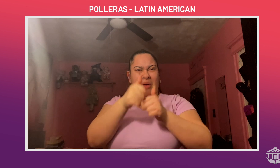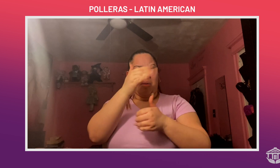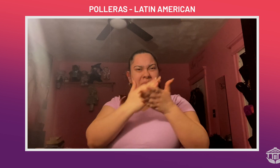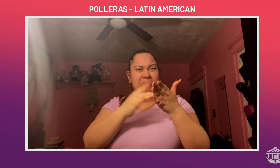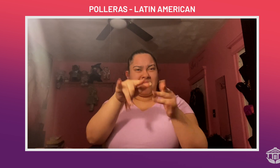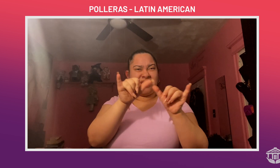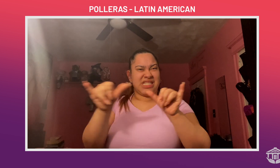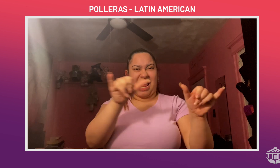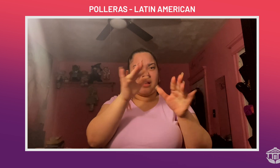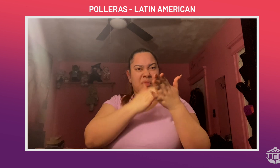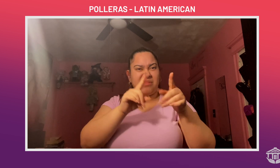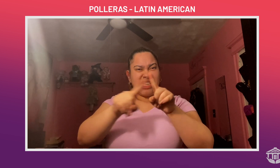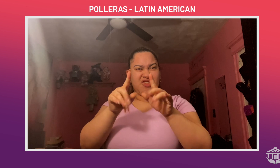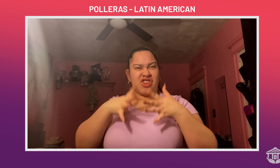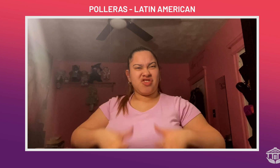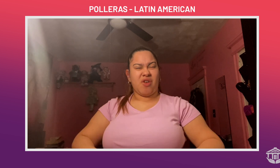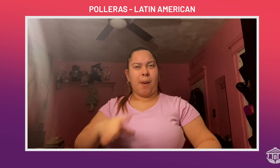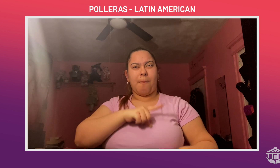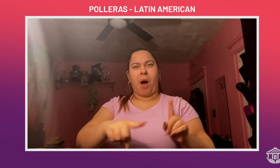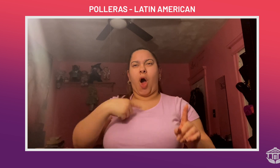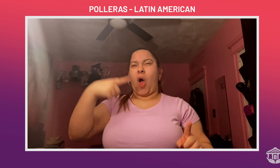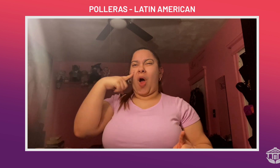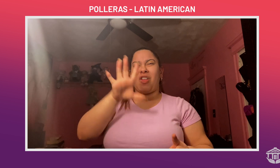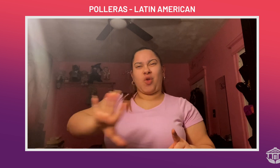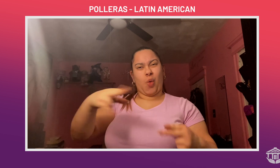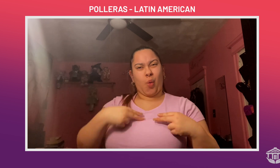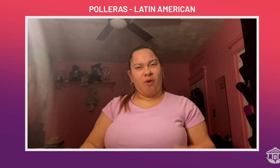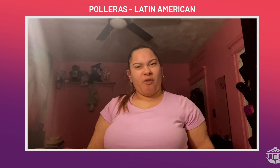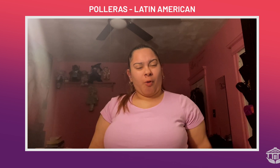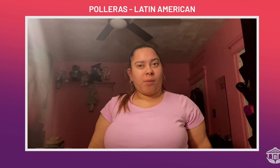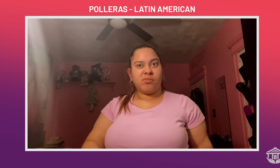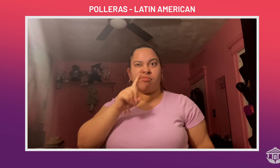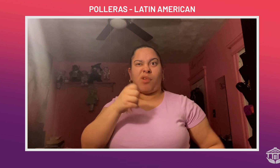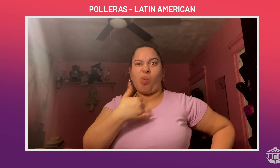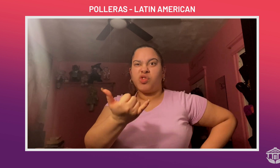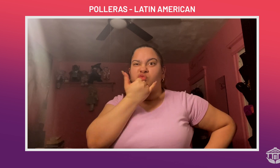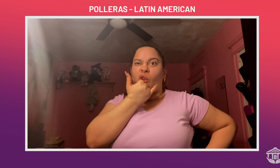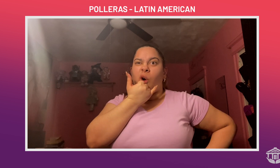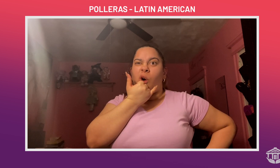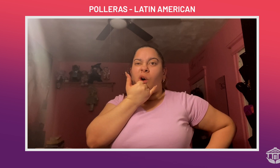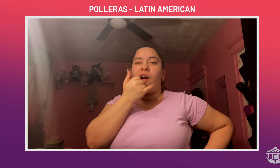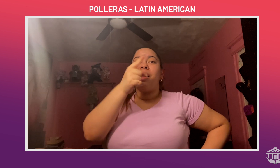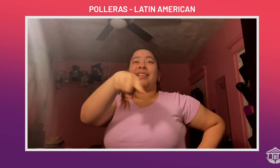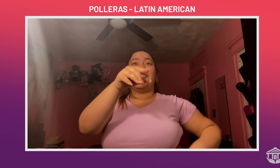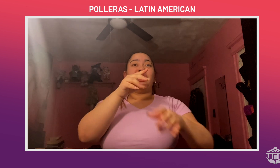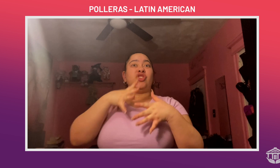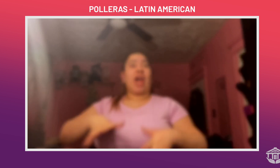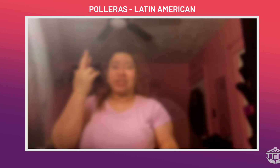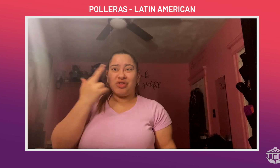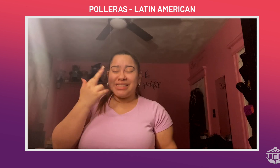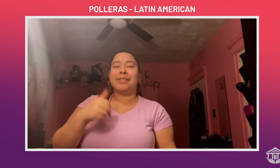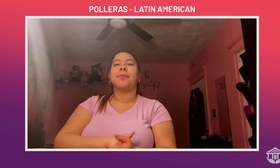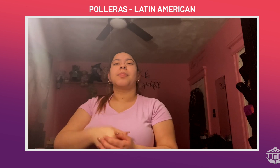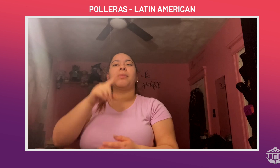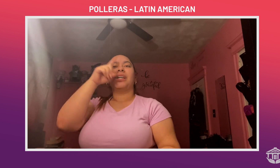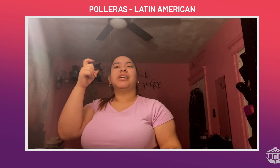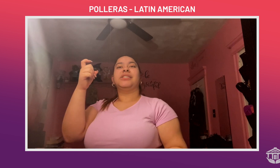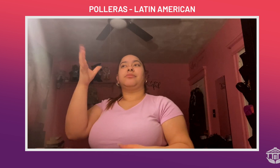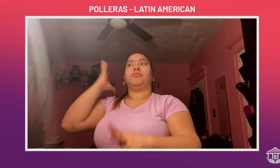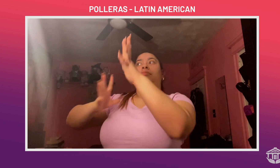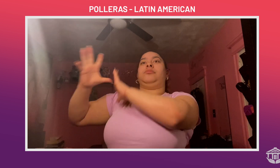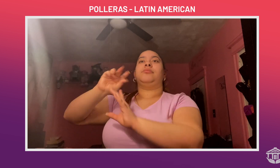or maybe it was some kind of uniform. Turns out I was wrong! The history of polleras actually